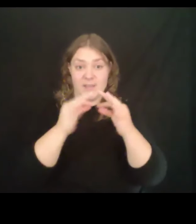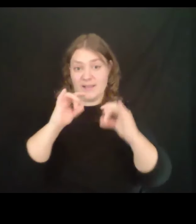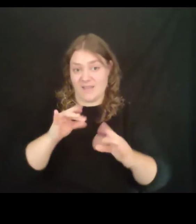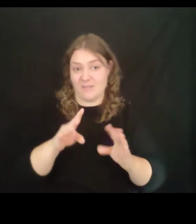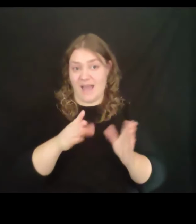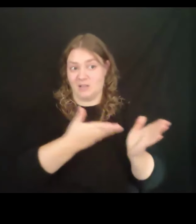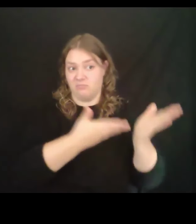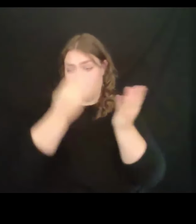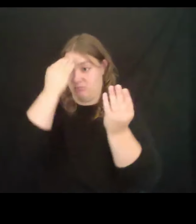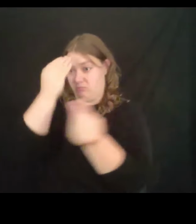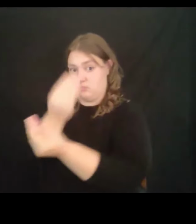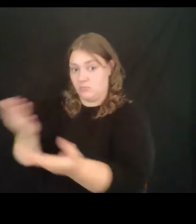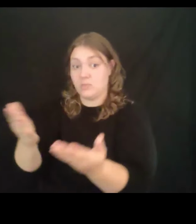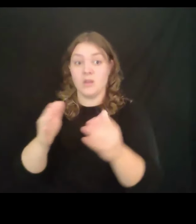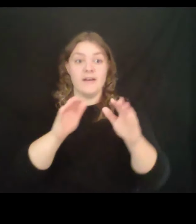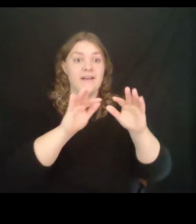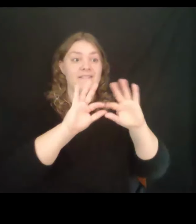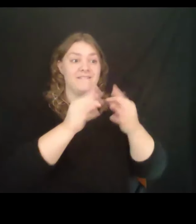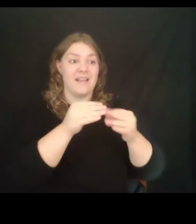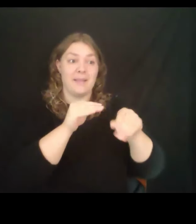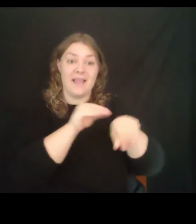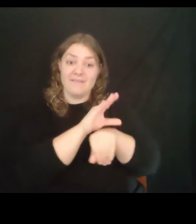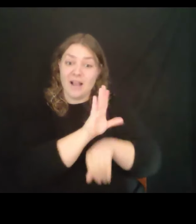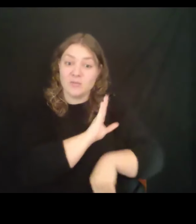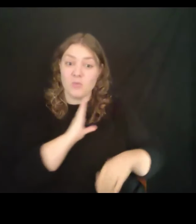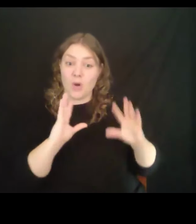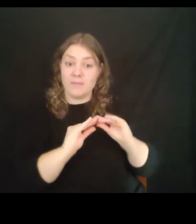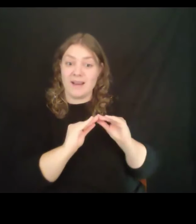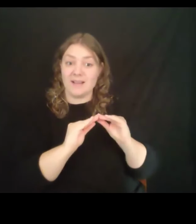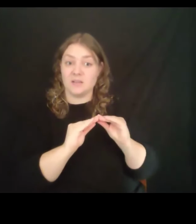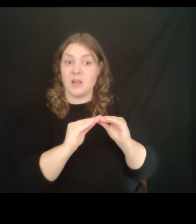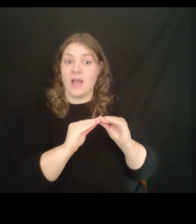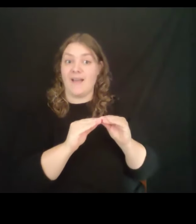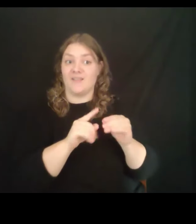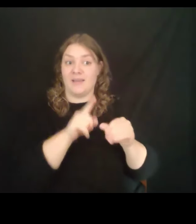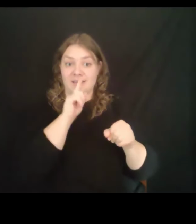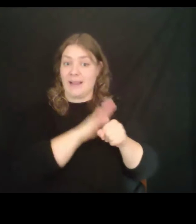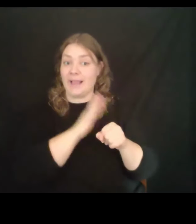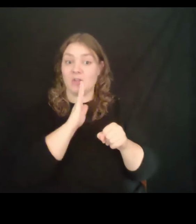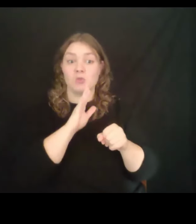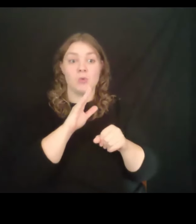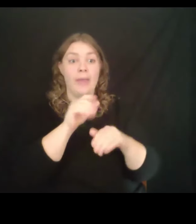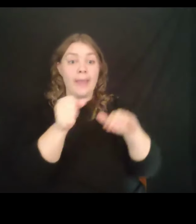had whole family Advisory board meetings dedicated to the impatient unit dedicated to the emergency